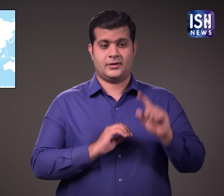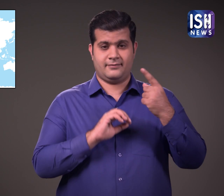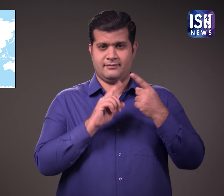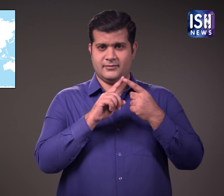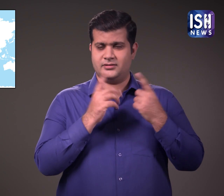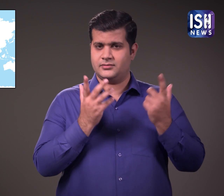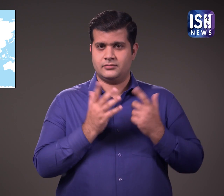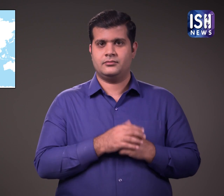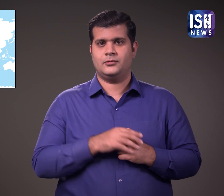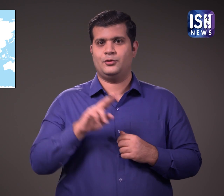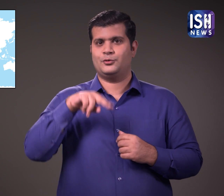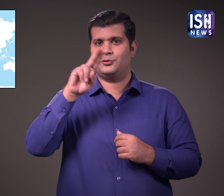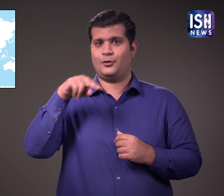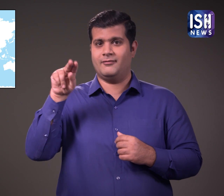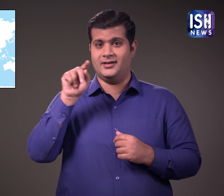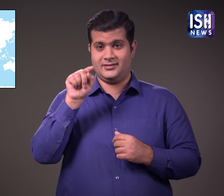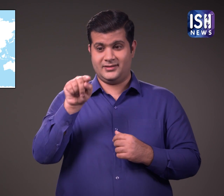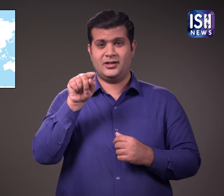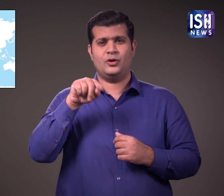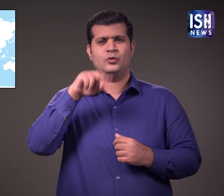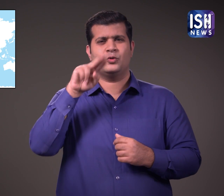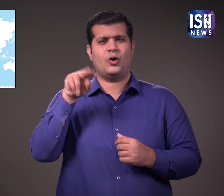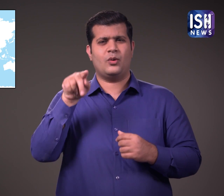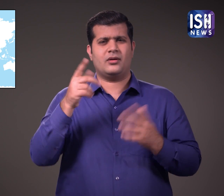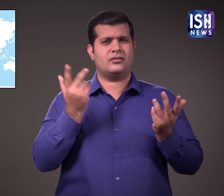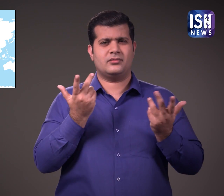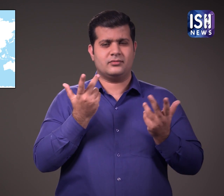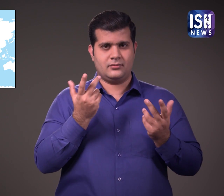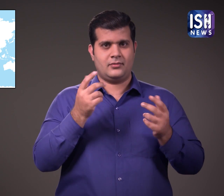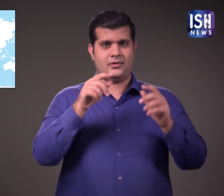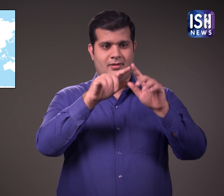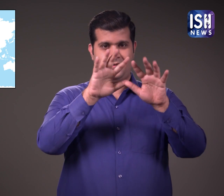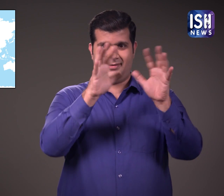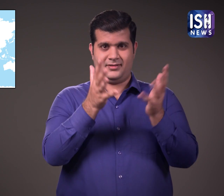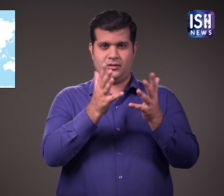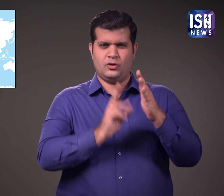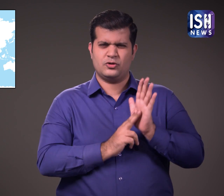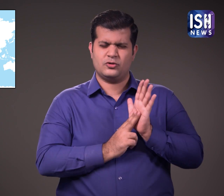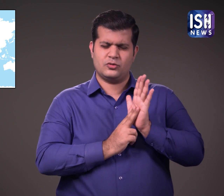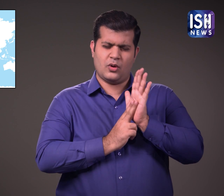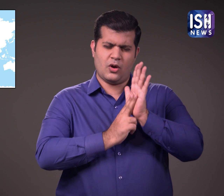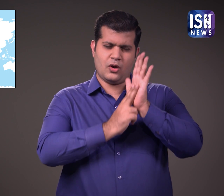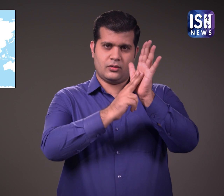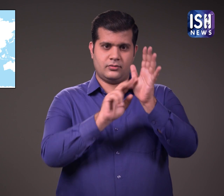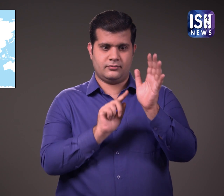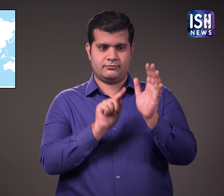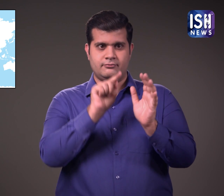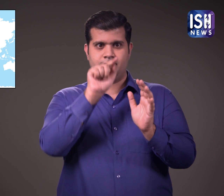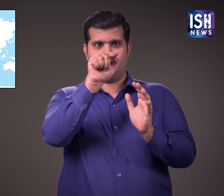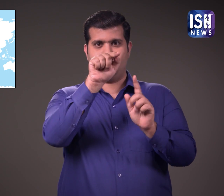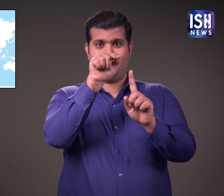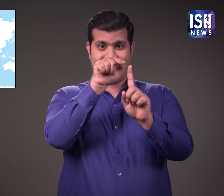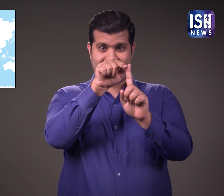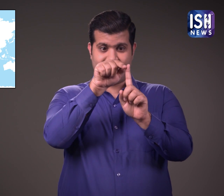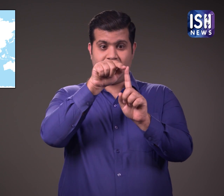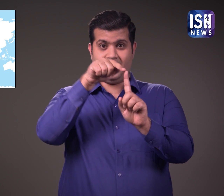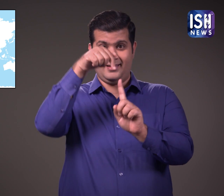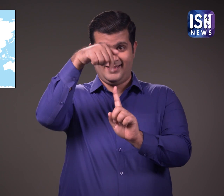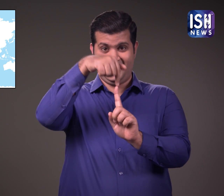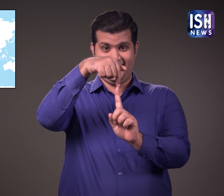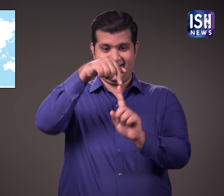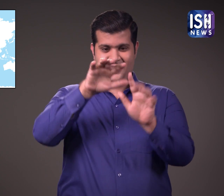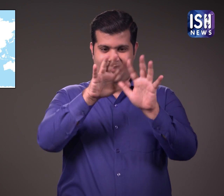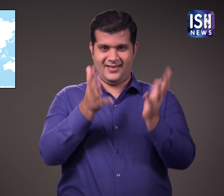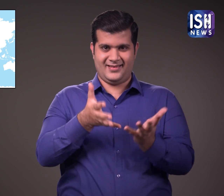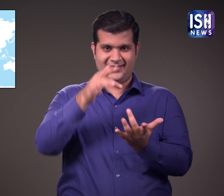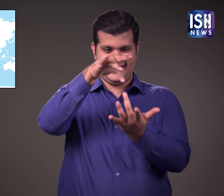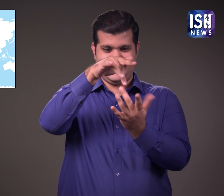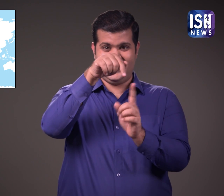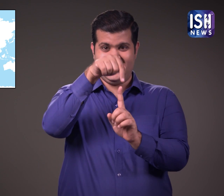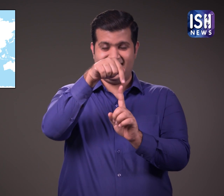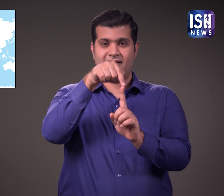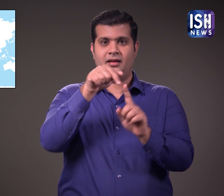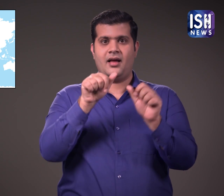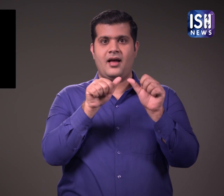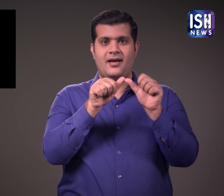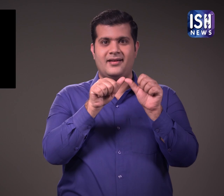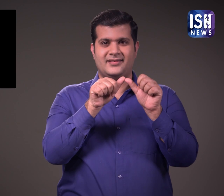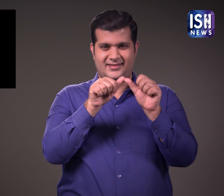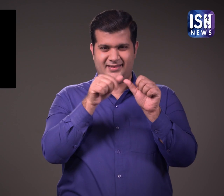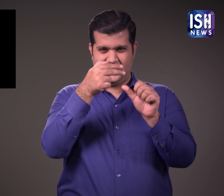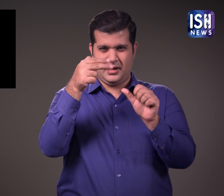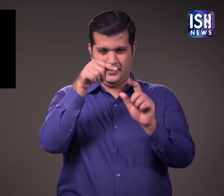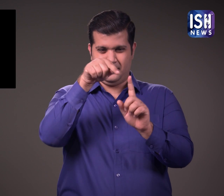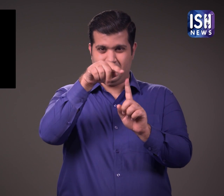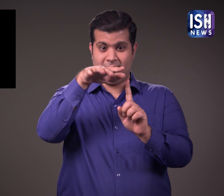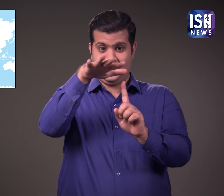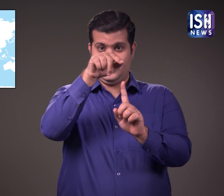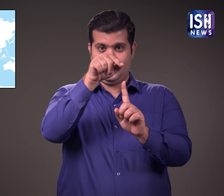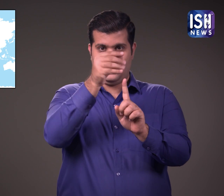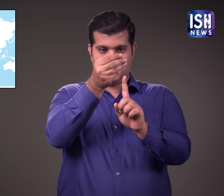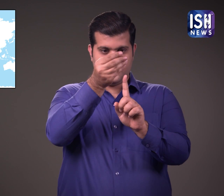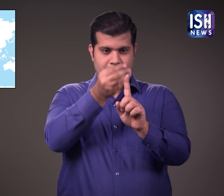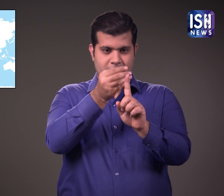1. Norway is located in the Arctic Circle which is the northern most part of the earth.